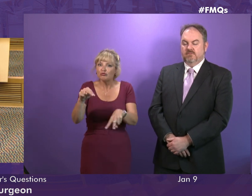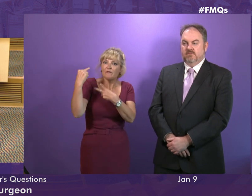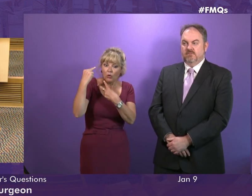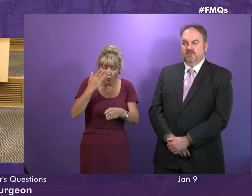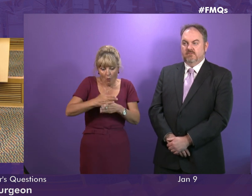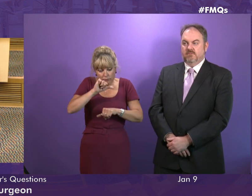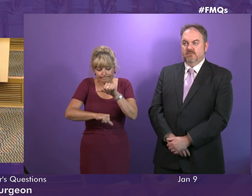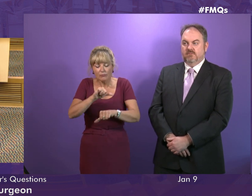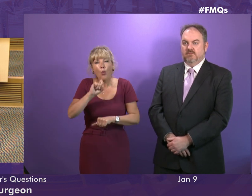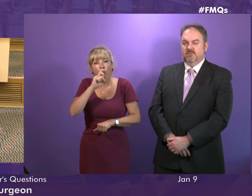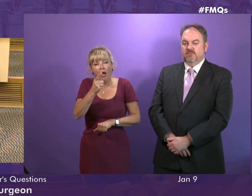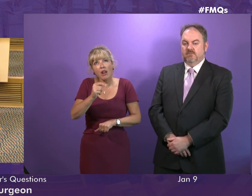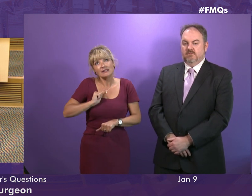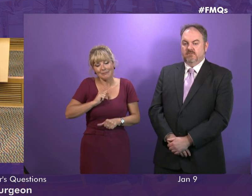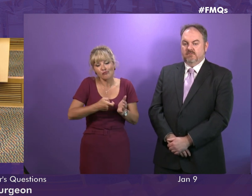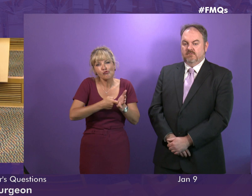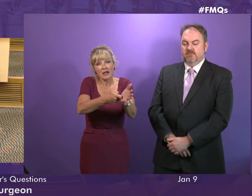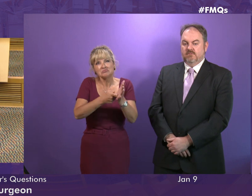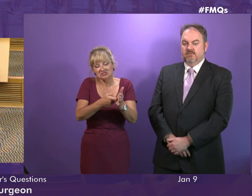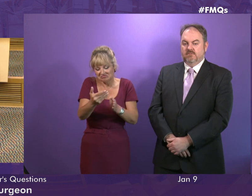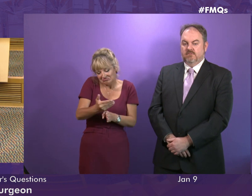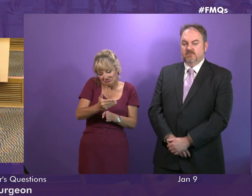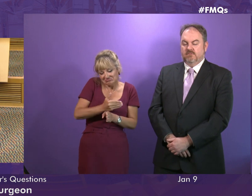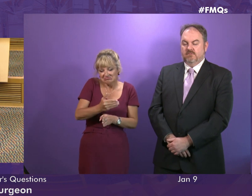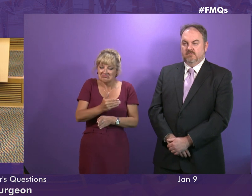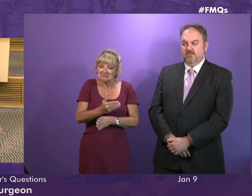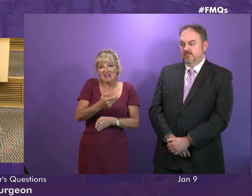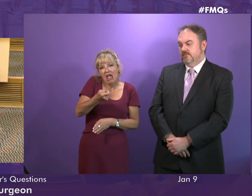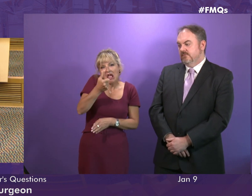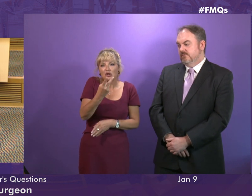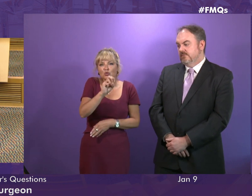it will make recommendations in early 2021 on the transport interventions that are required